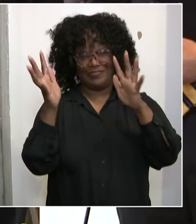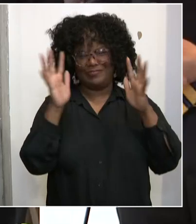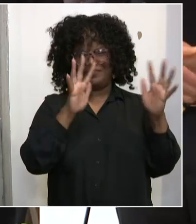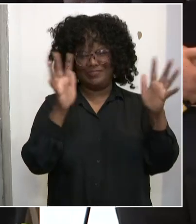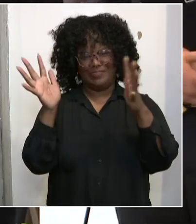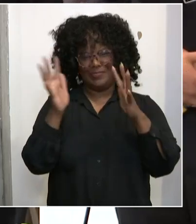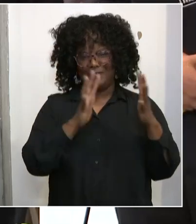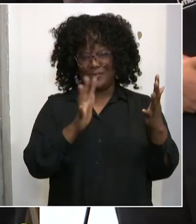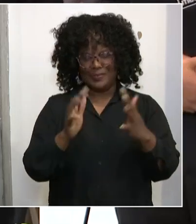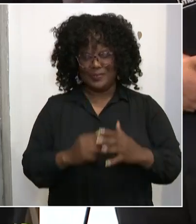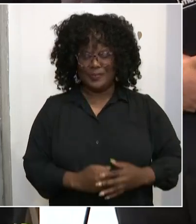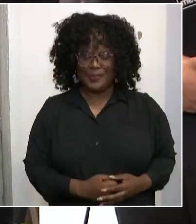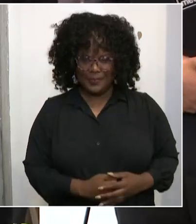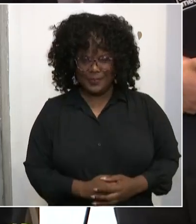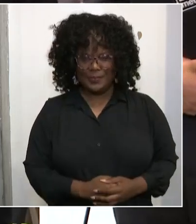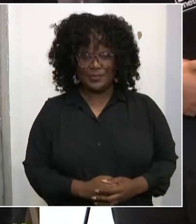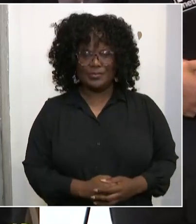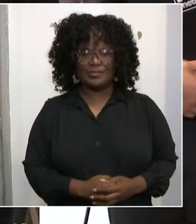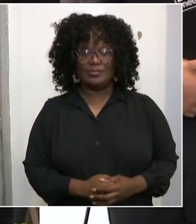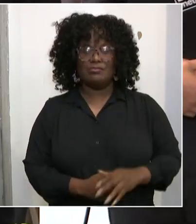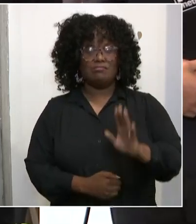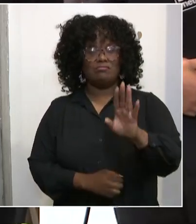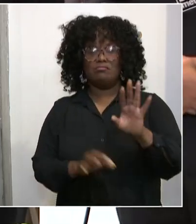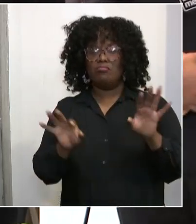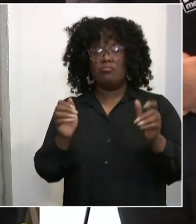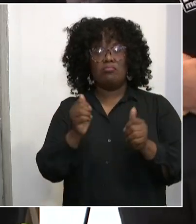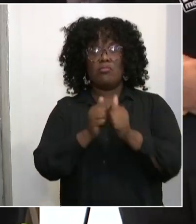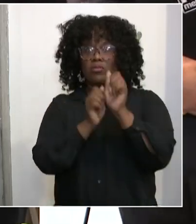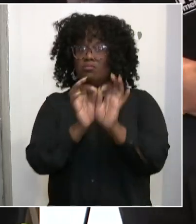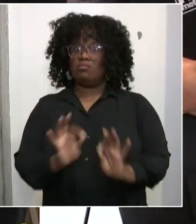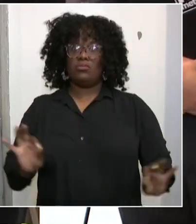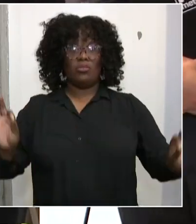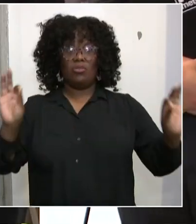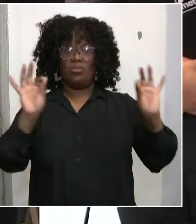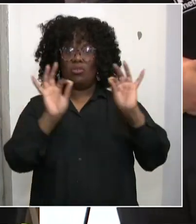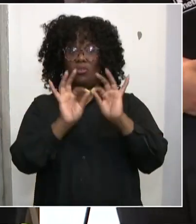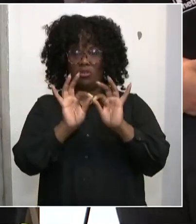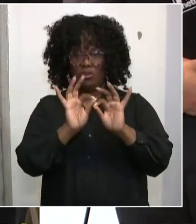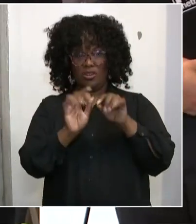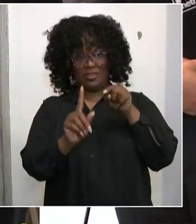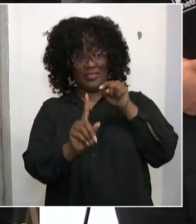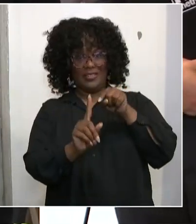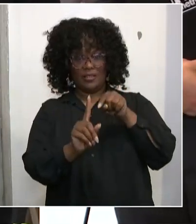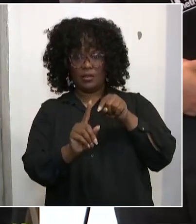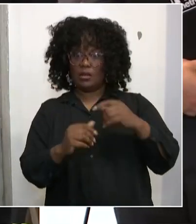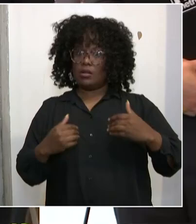And more importantly for me because I wanna make sure our young people know that that we are a bridge